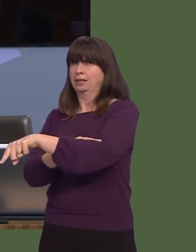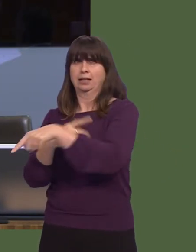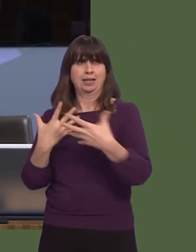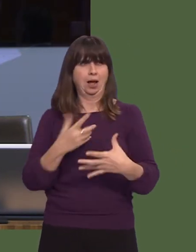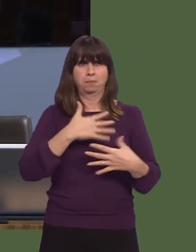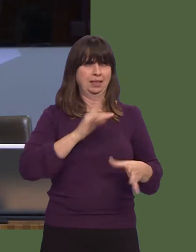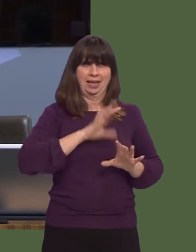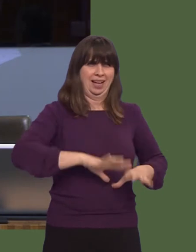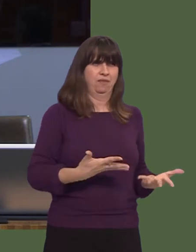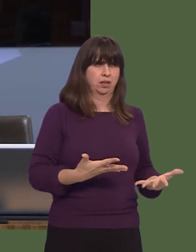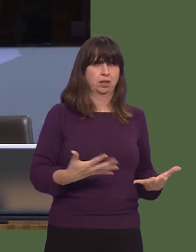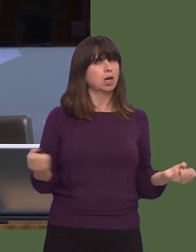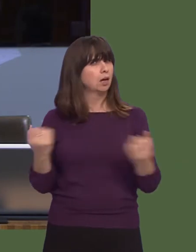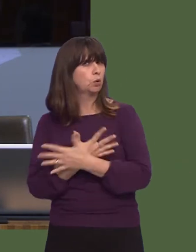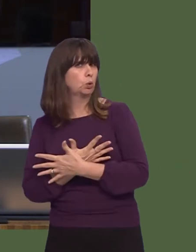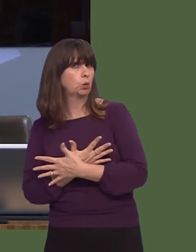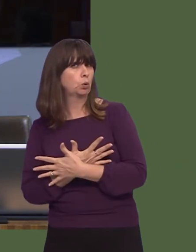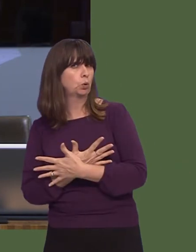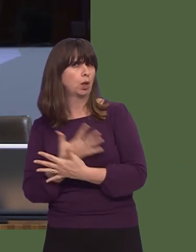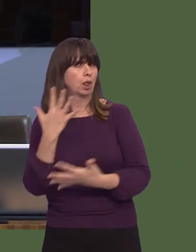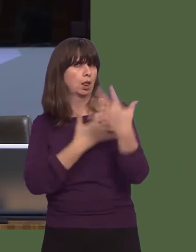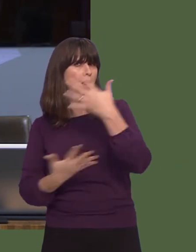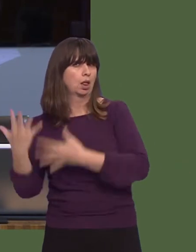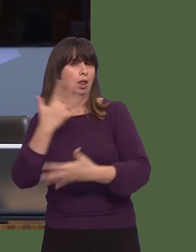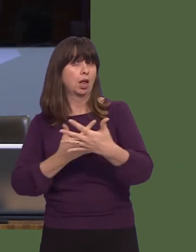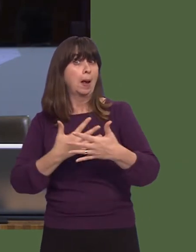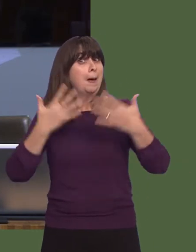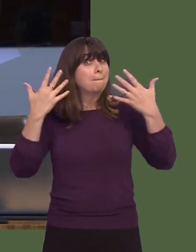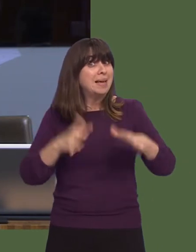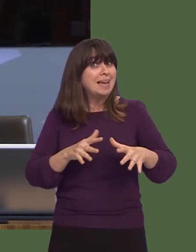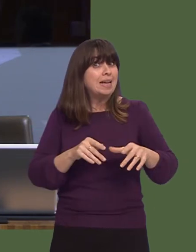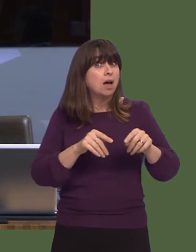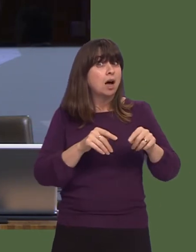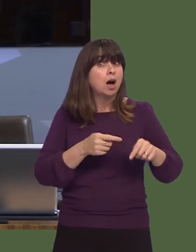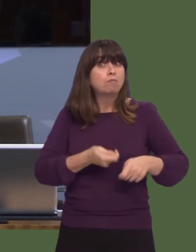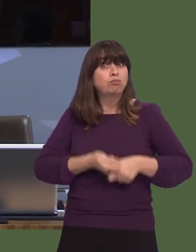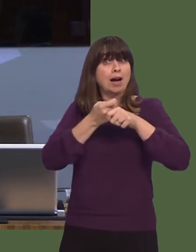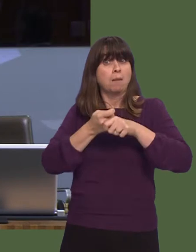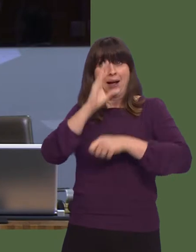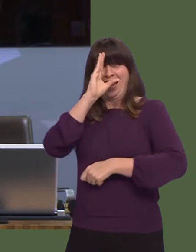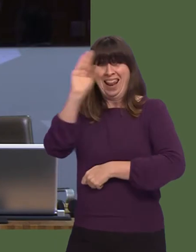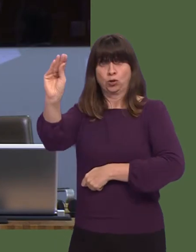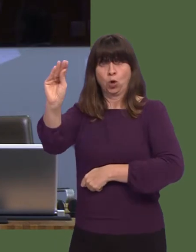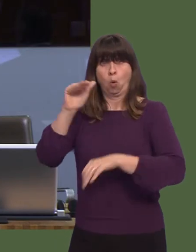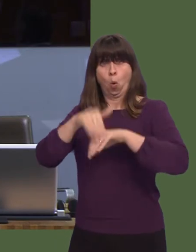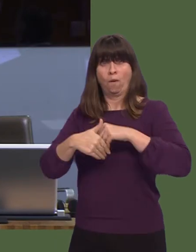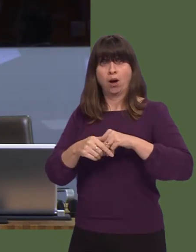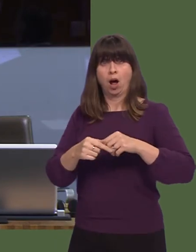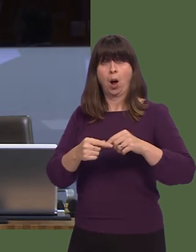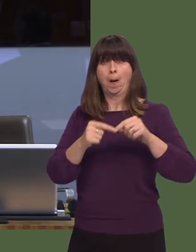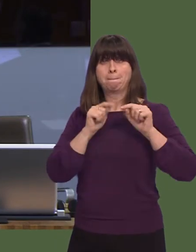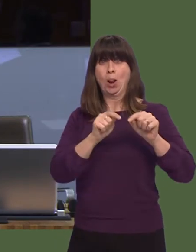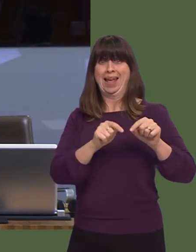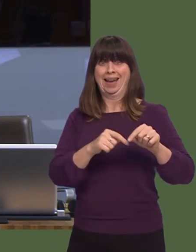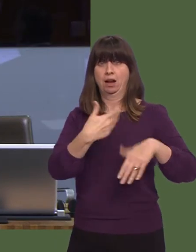those two answers? Were issues of bullying raised specifically with you in October/November